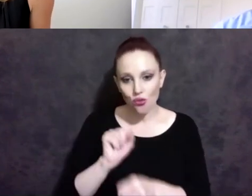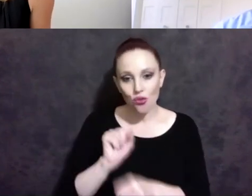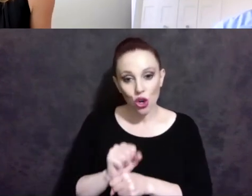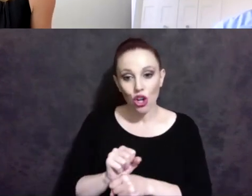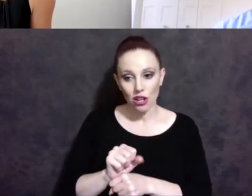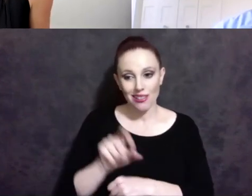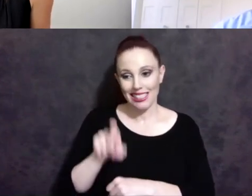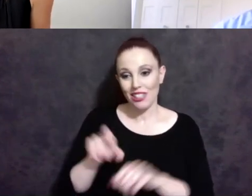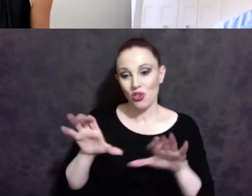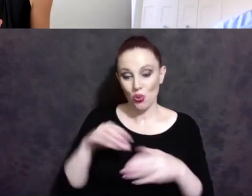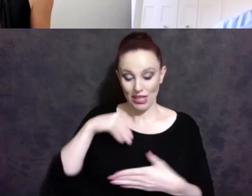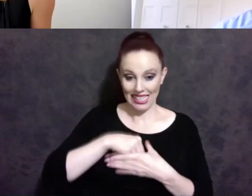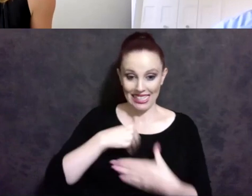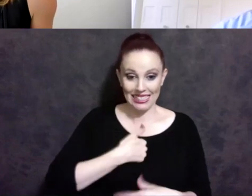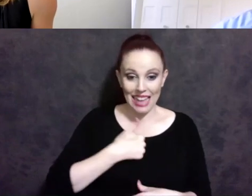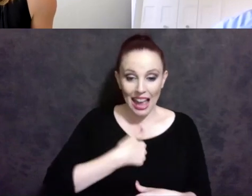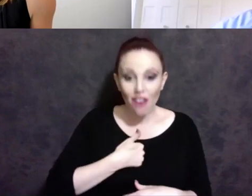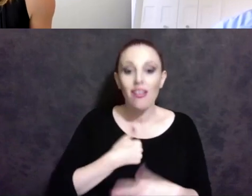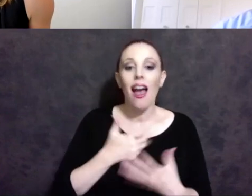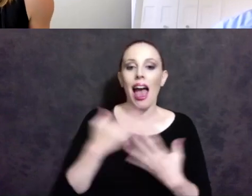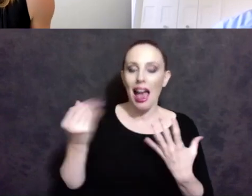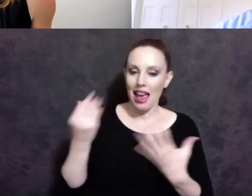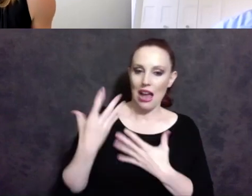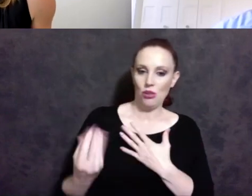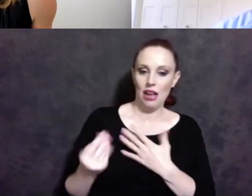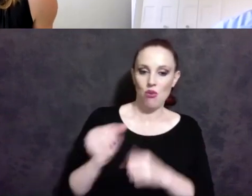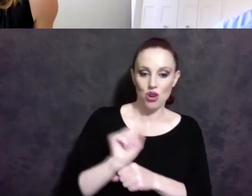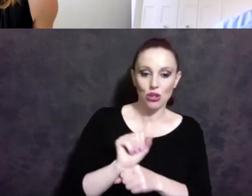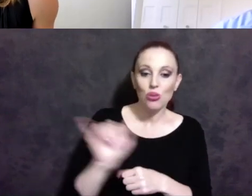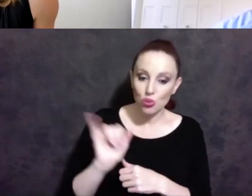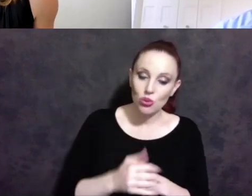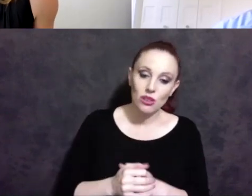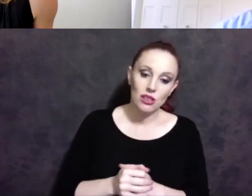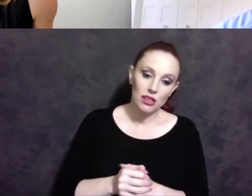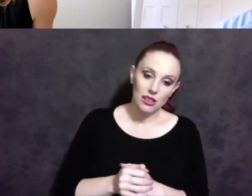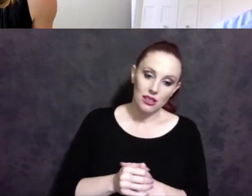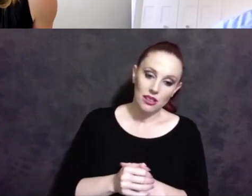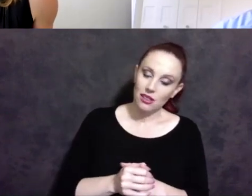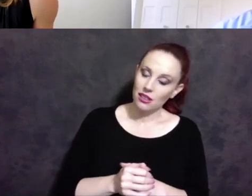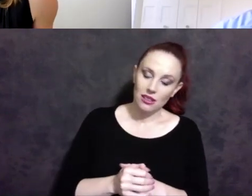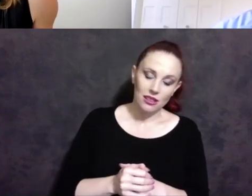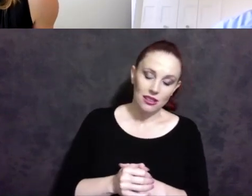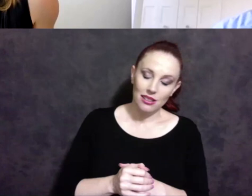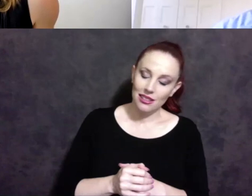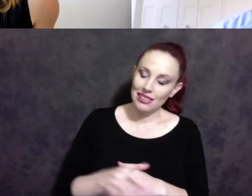as well as work we need to do externally so take an uncomfortable step forward and take